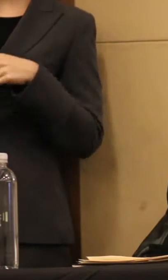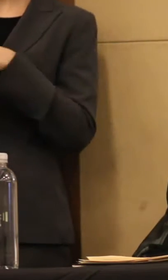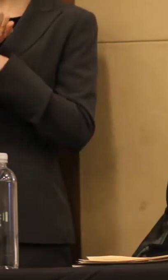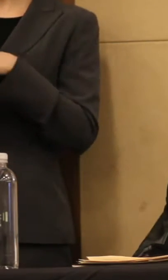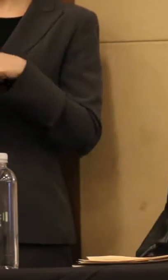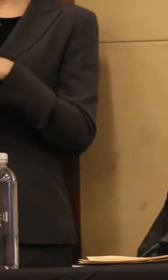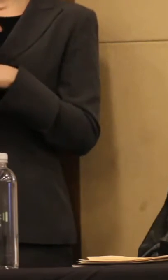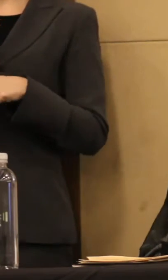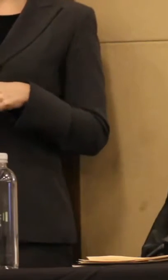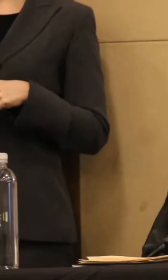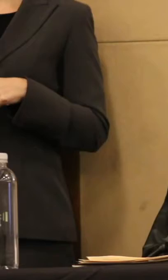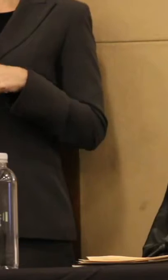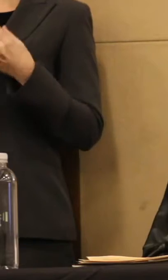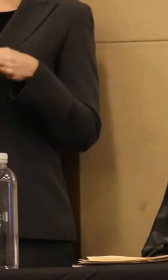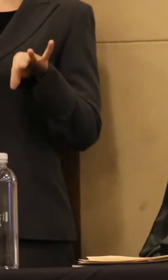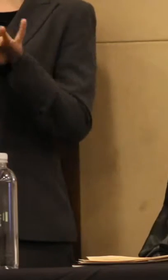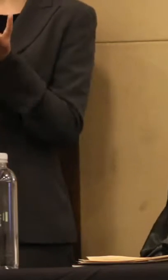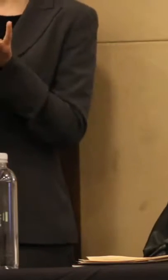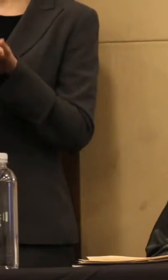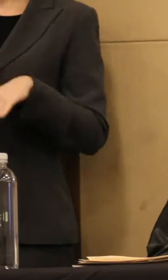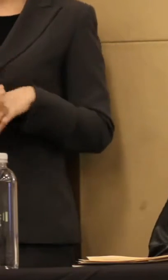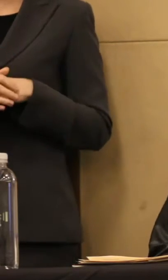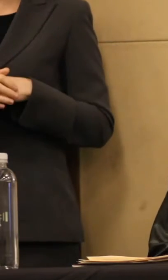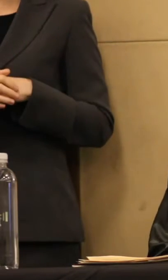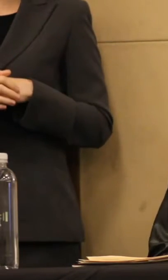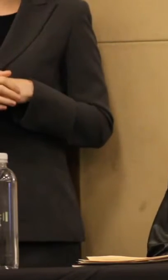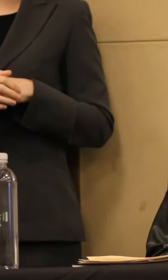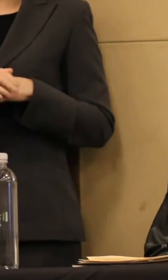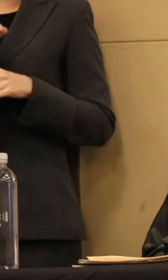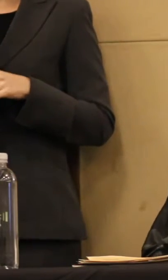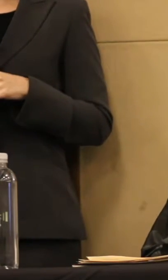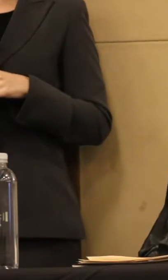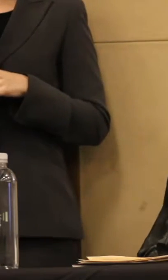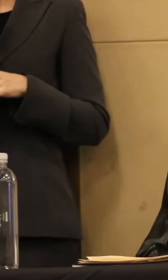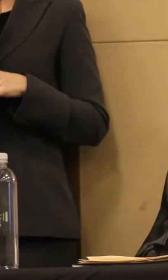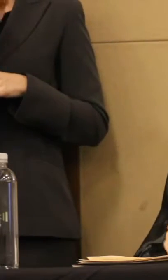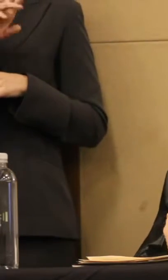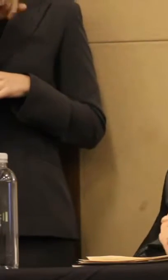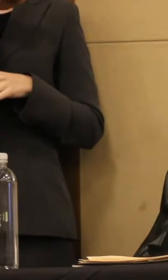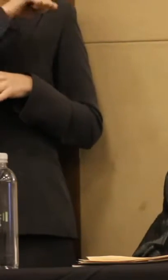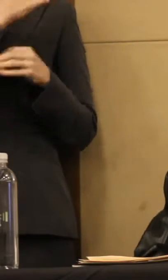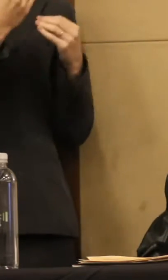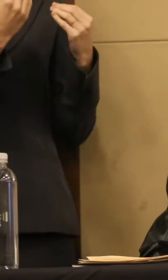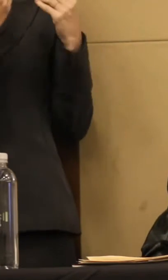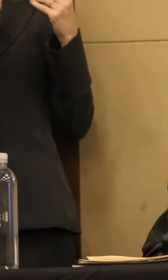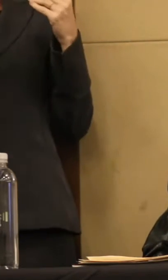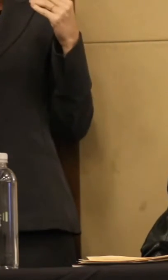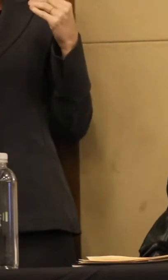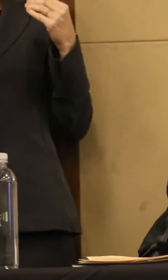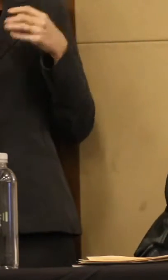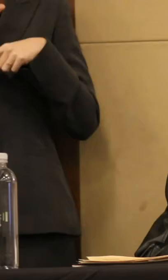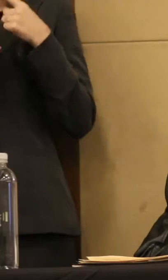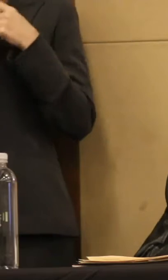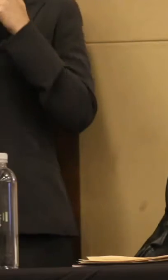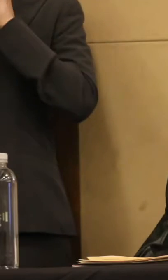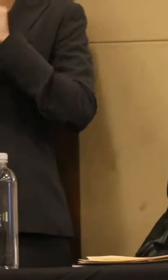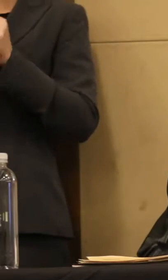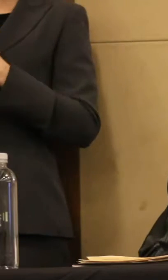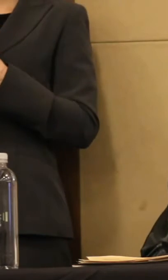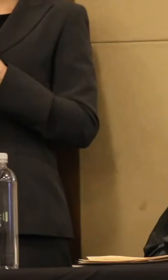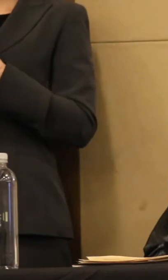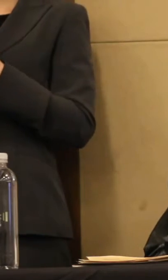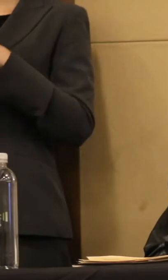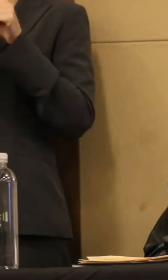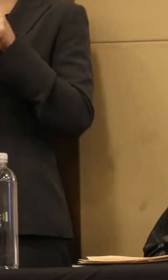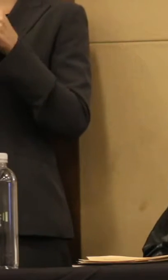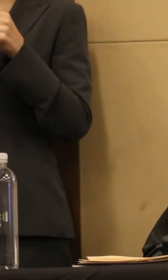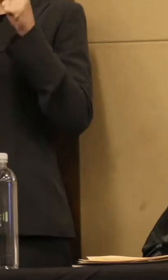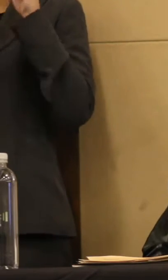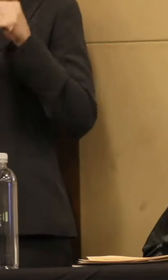I think Jennifer has taught me a lot about the influence of media and why it's so important